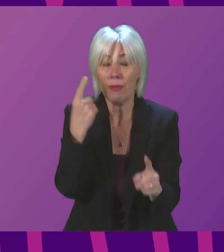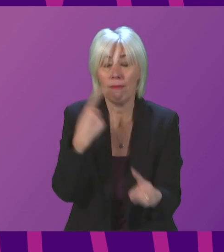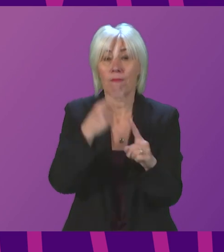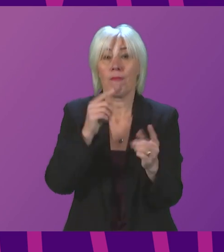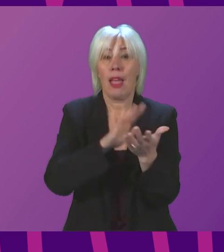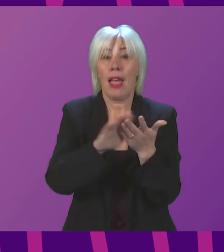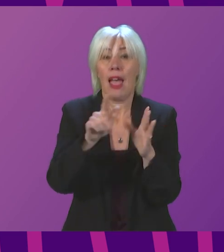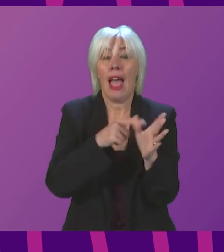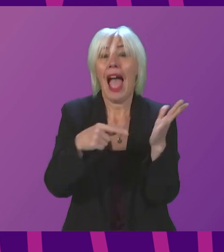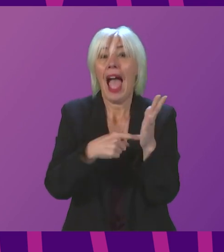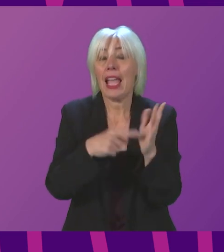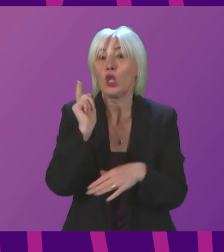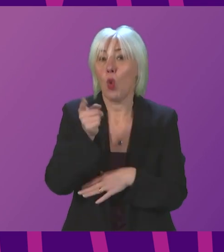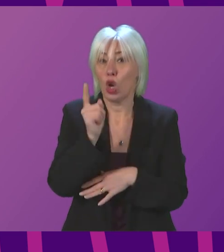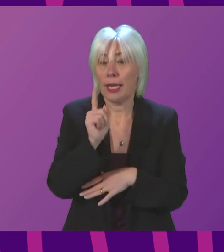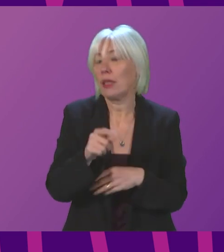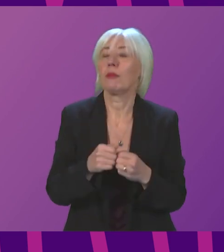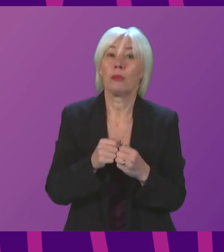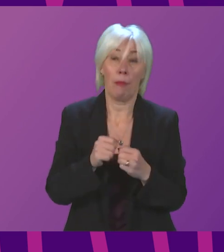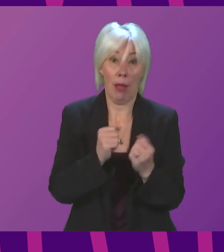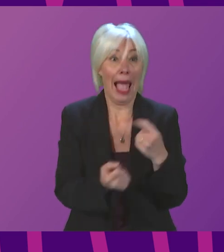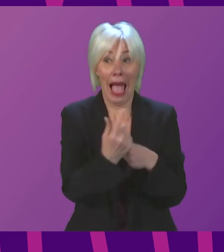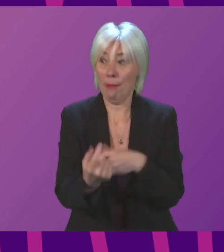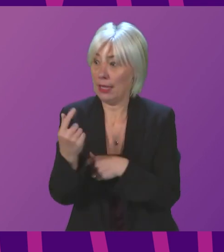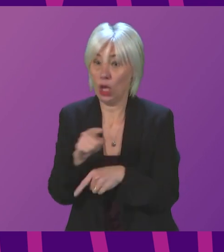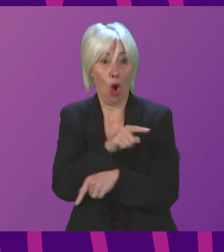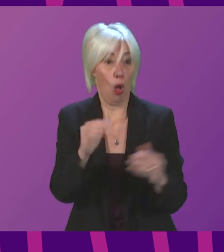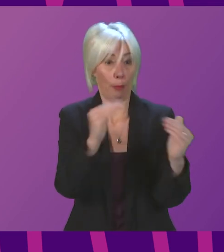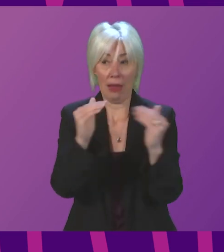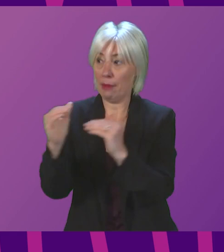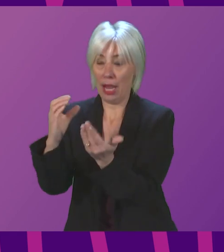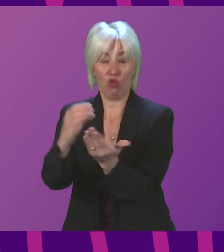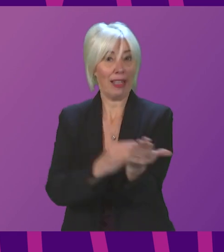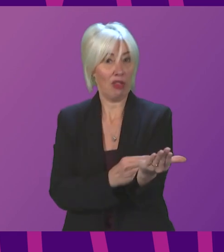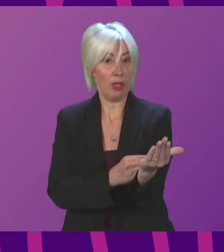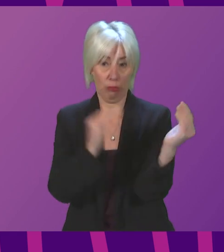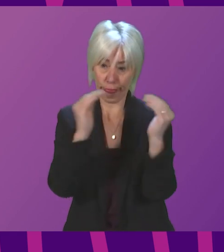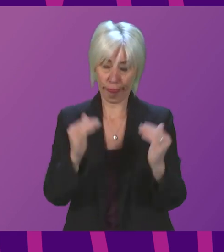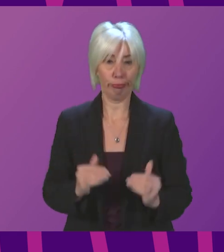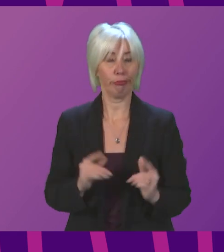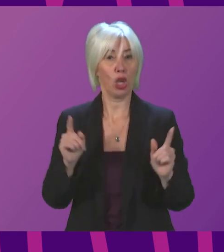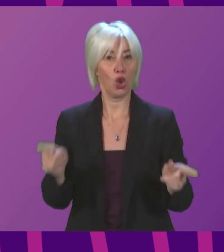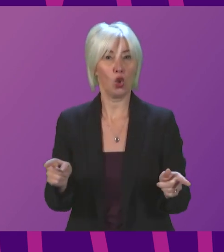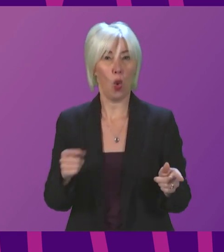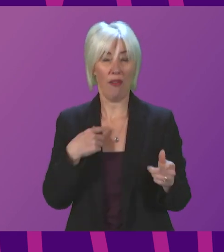despite everything that has happened and despite all of those cases meeting the warning criteria. If that is not the definition of cover-up and denial, what is?